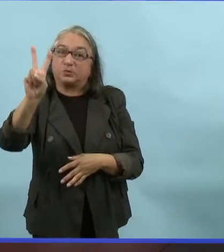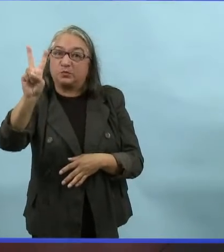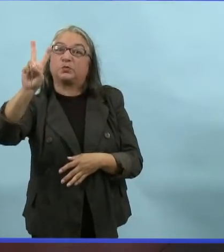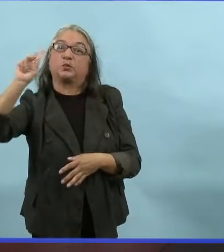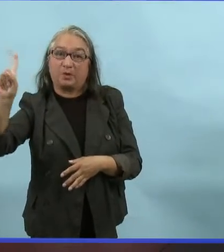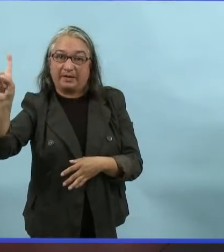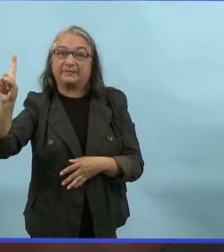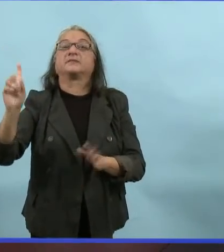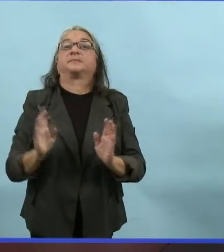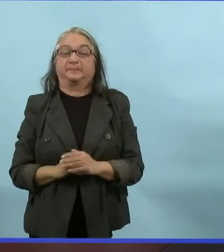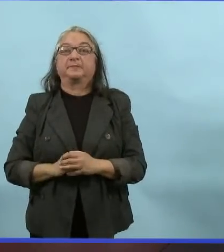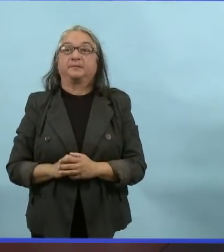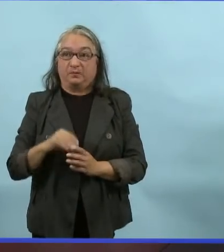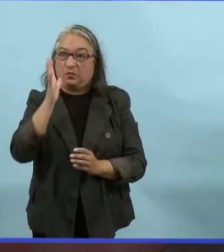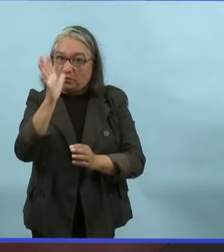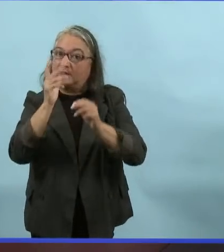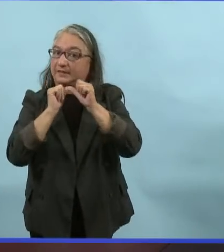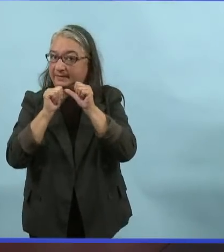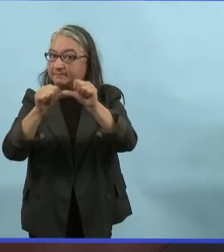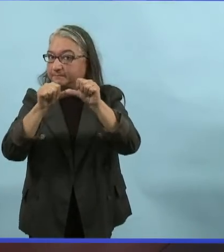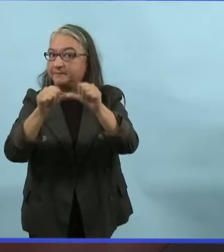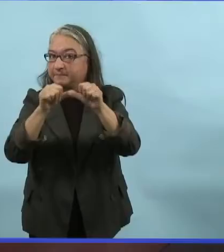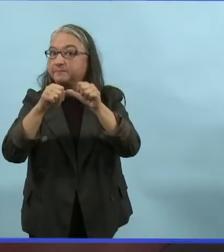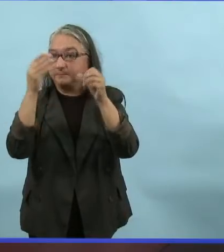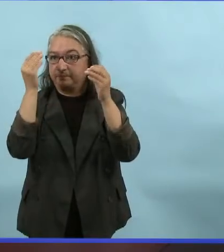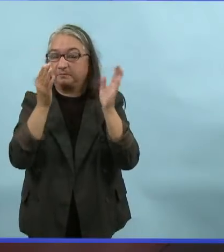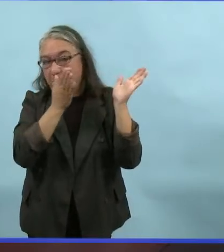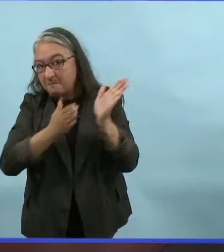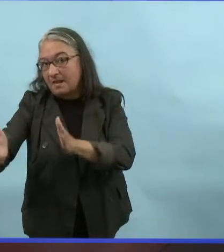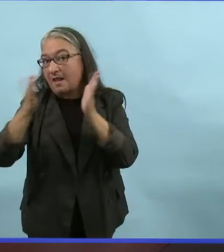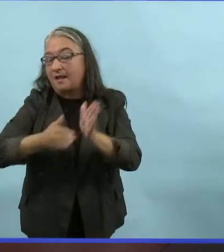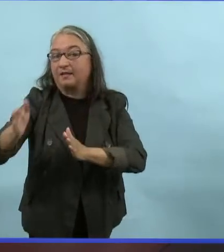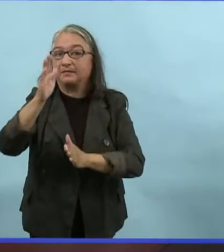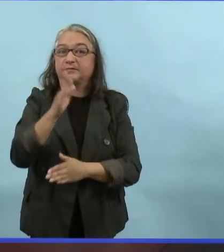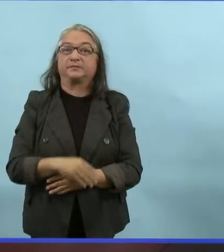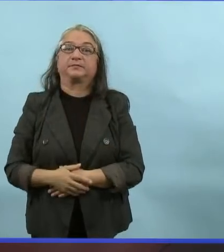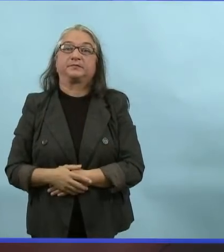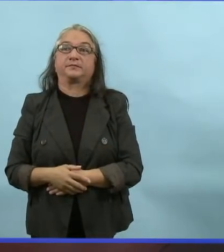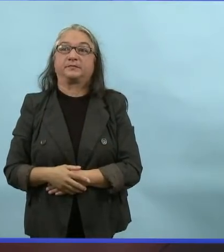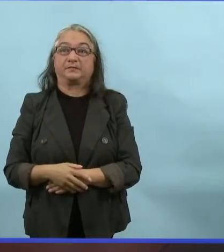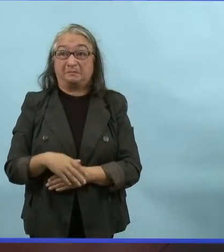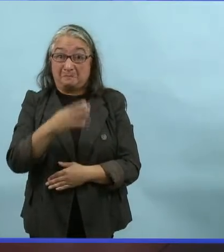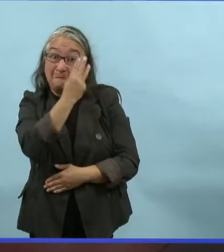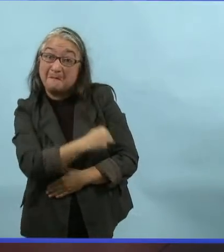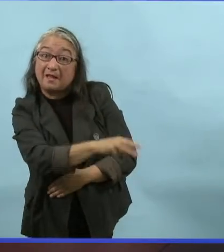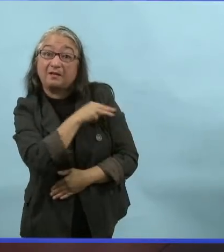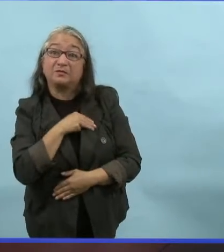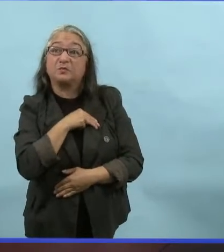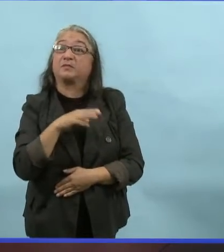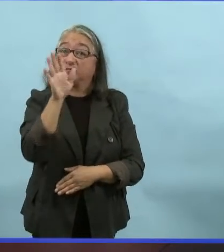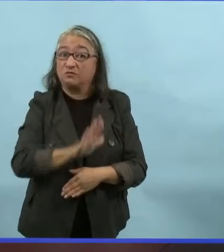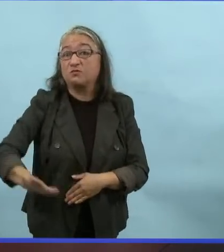has has put us in a position to to move forward early again with with our loosening plans so